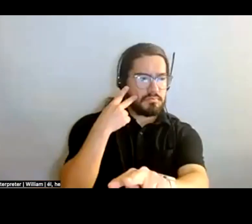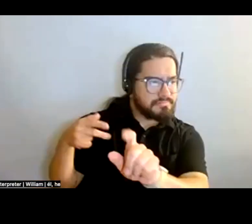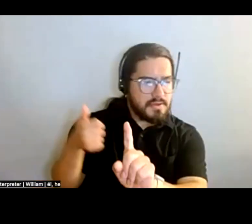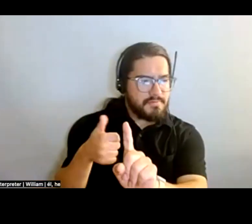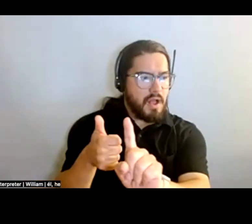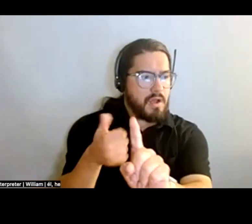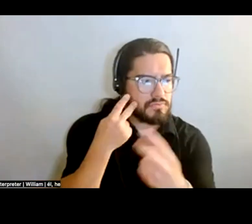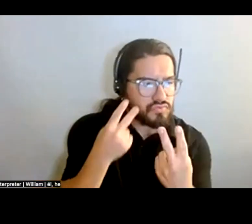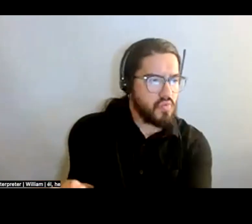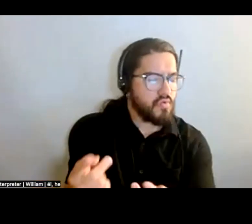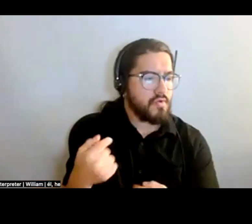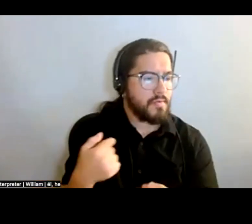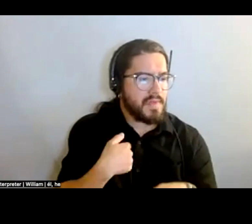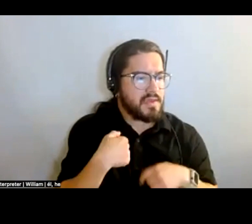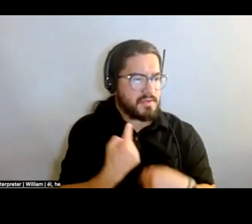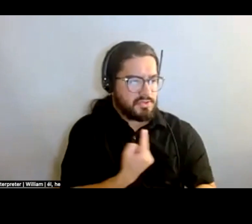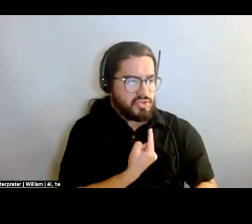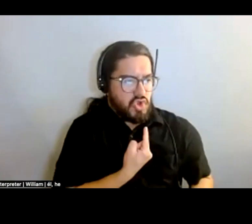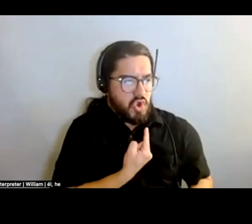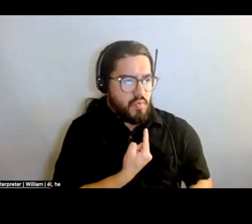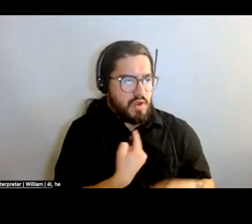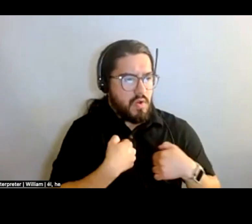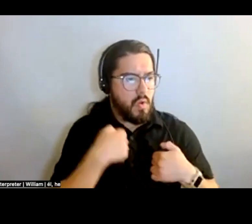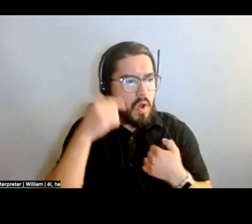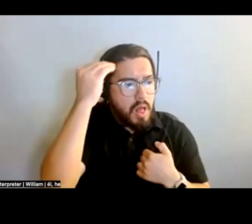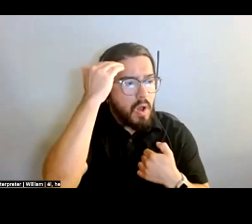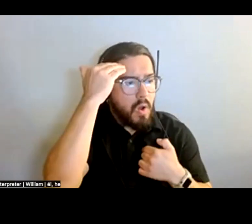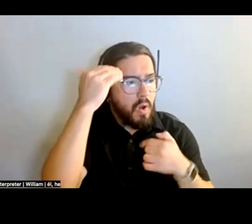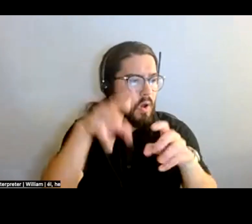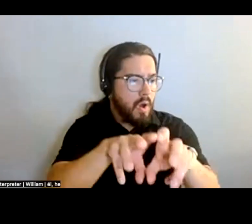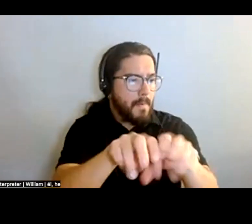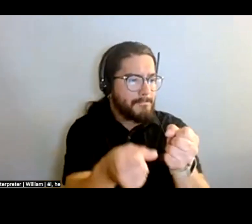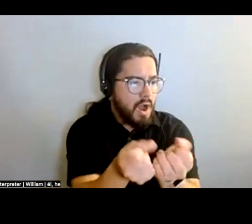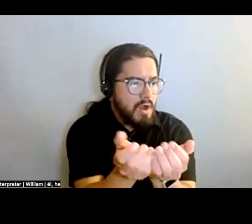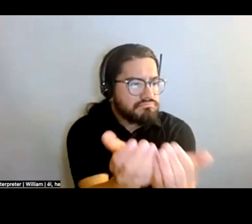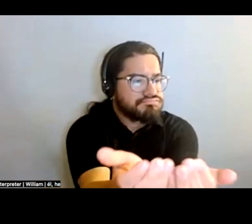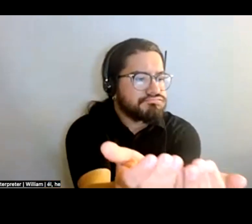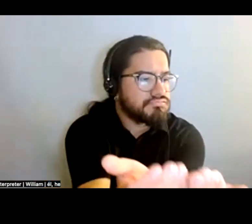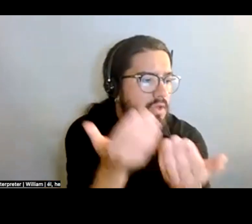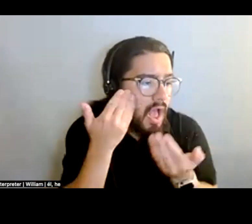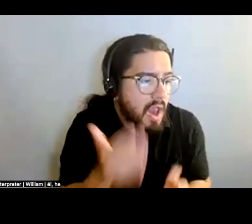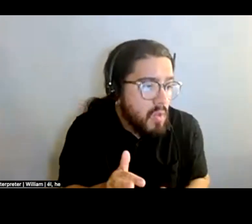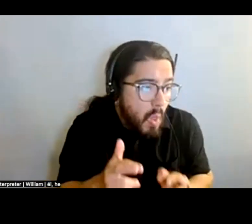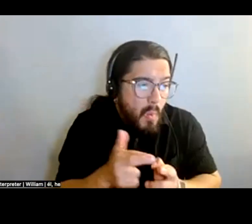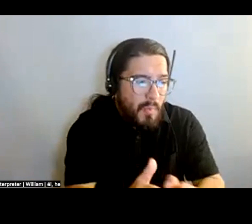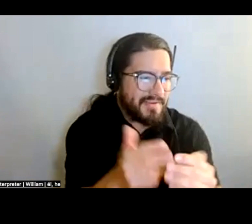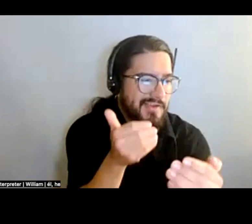I wash myself like Sexton I am a watercolor, I wash off and perhaps the reflection on the polished